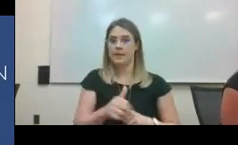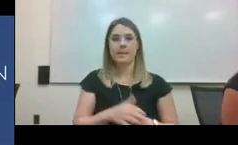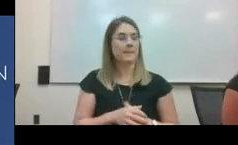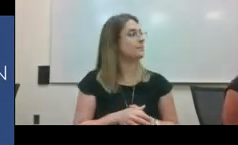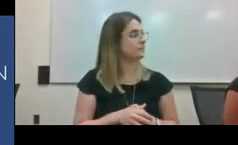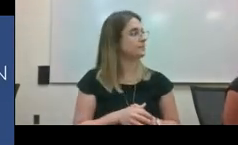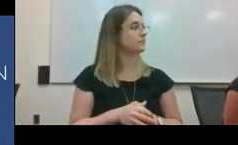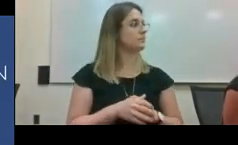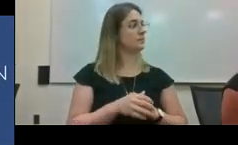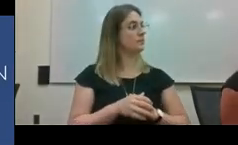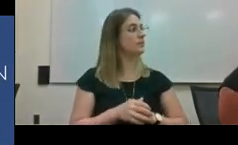I just wanna add to that.